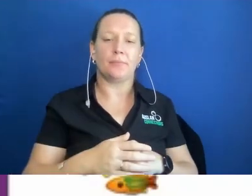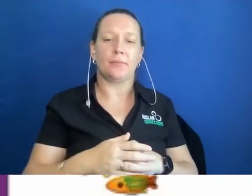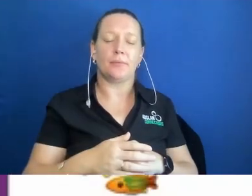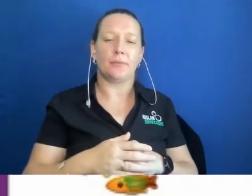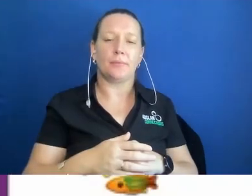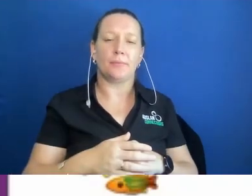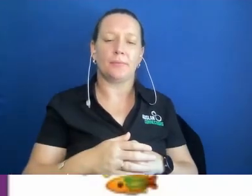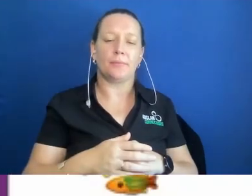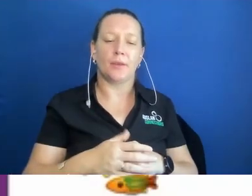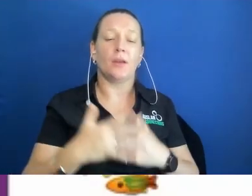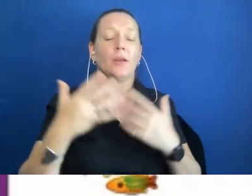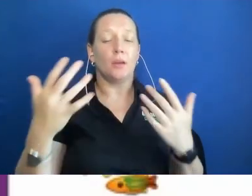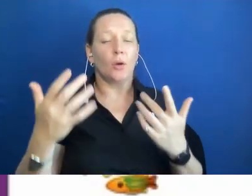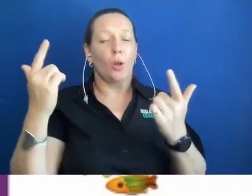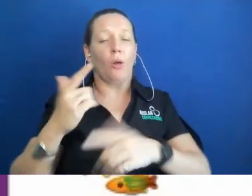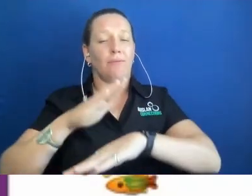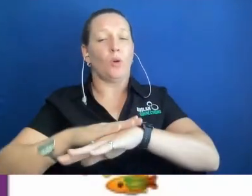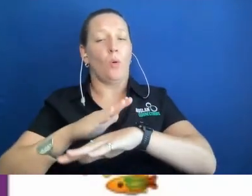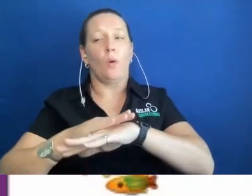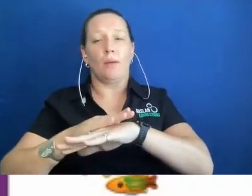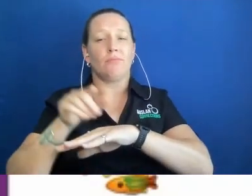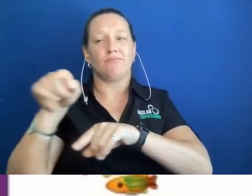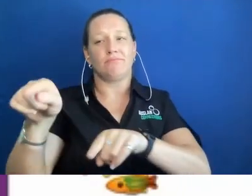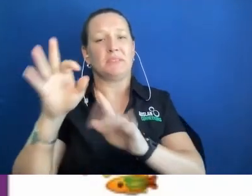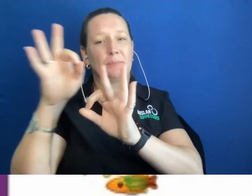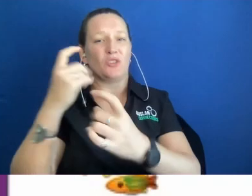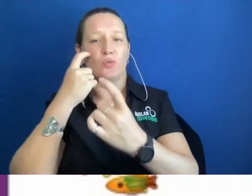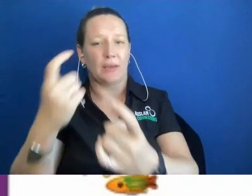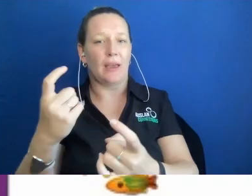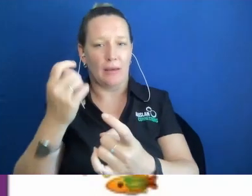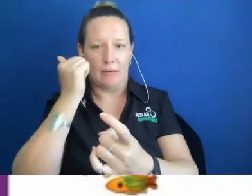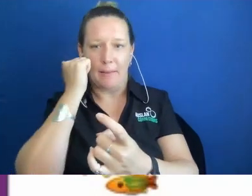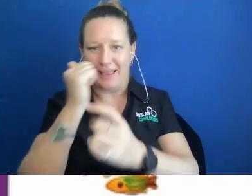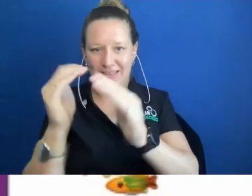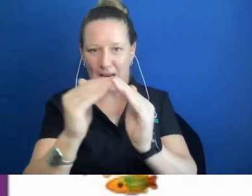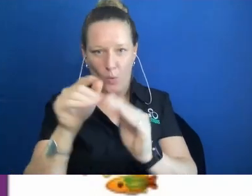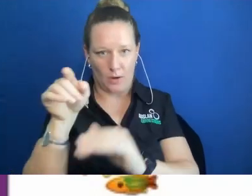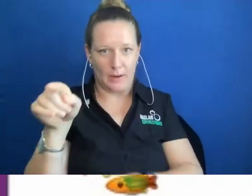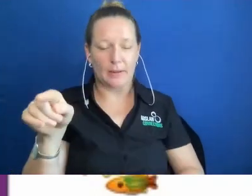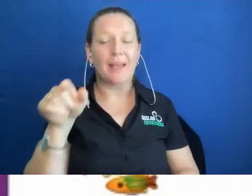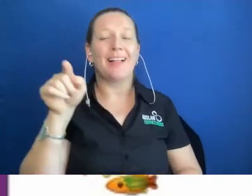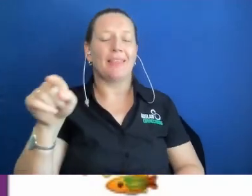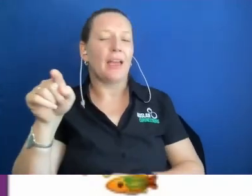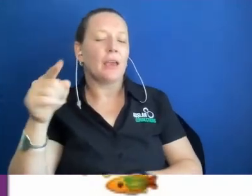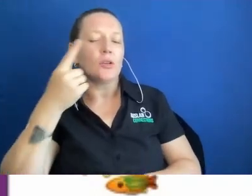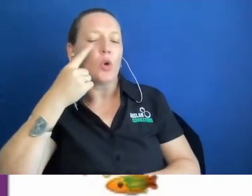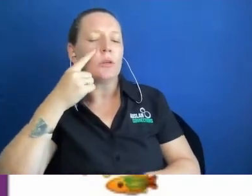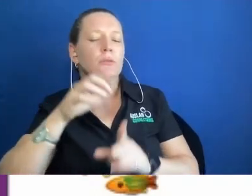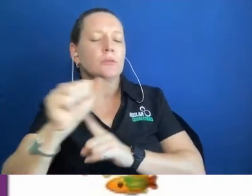special care at Blacktown and they did notice some problems um with Carter that wasn't necessarily